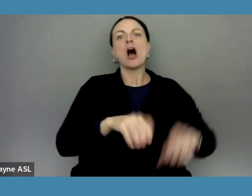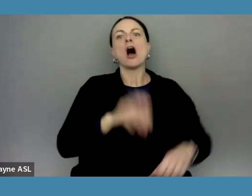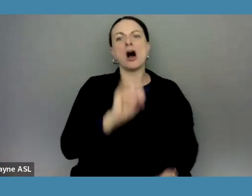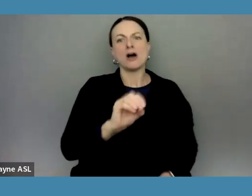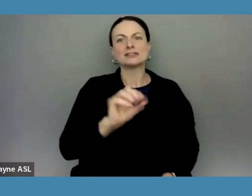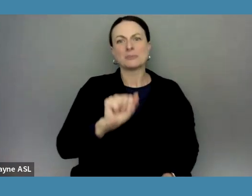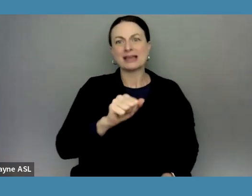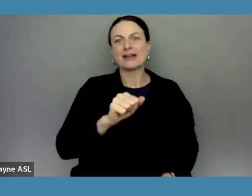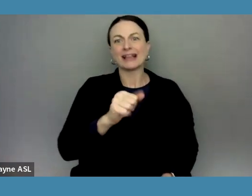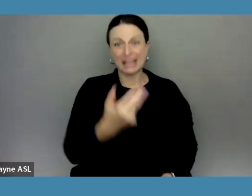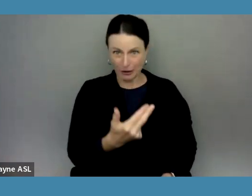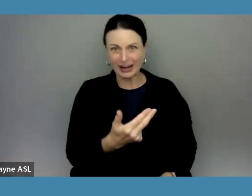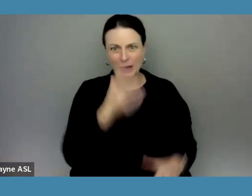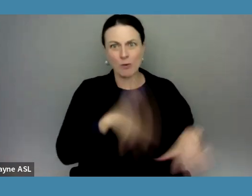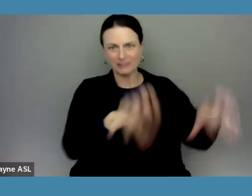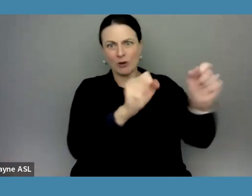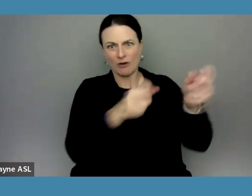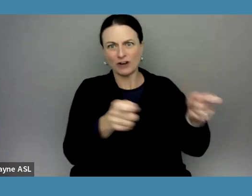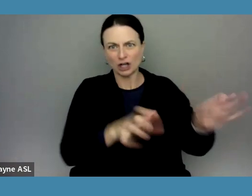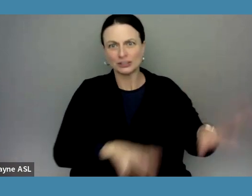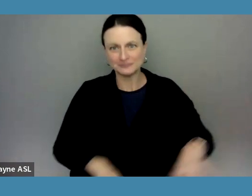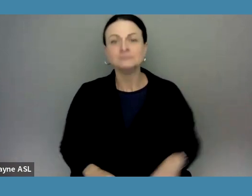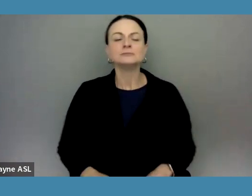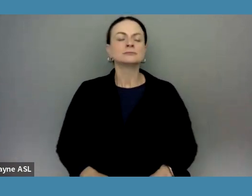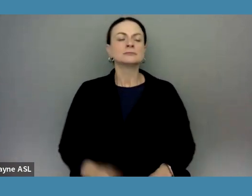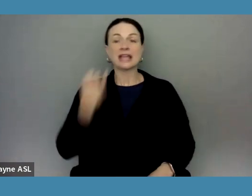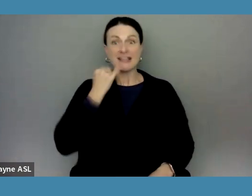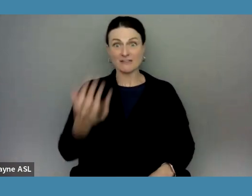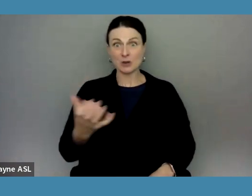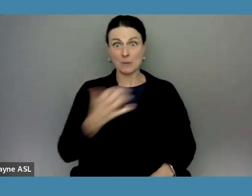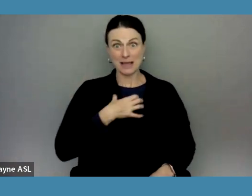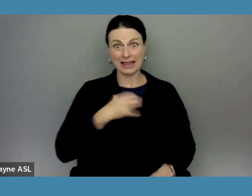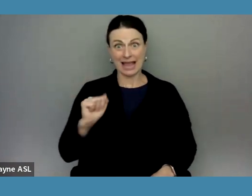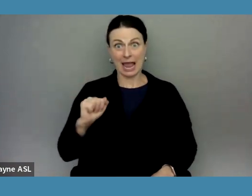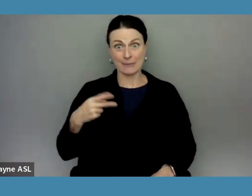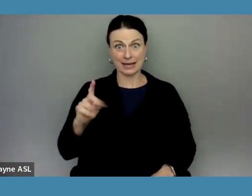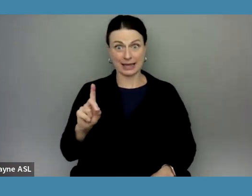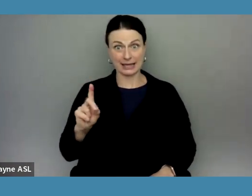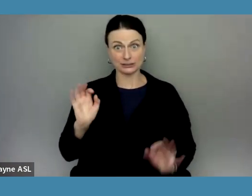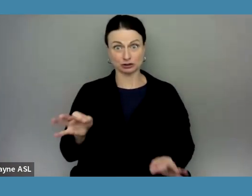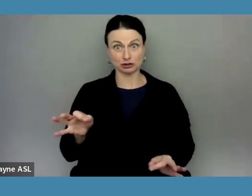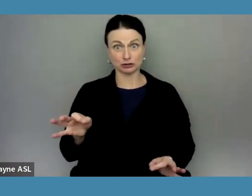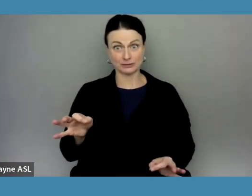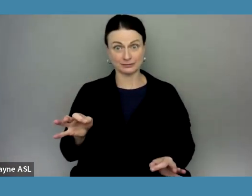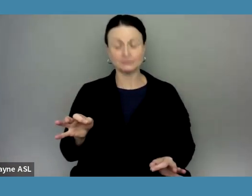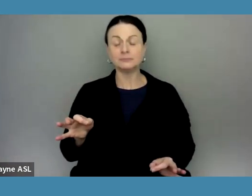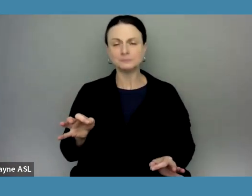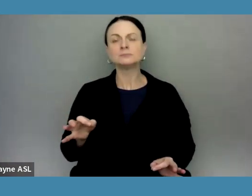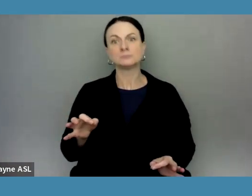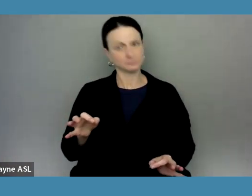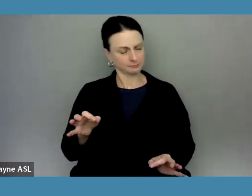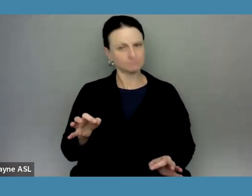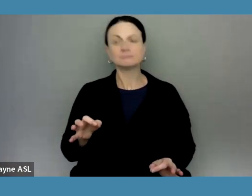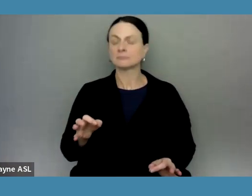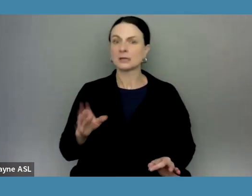So when you're appealing a notice from the Agency for Persons with Disabilities, you're going to, when you request,